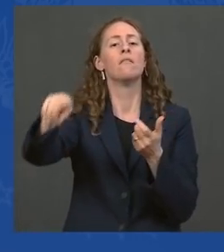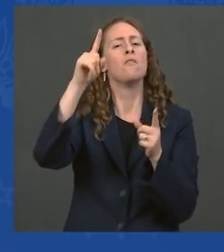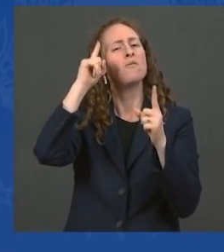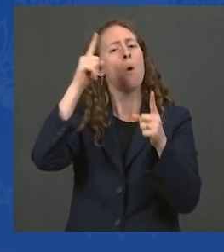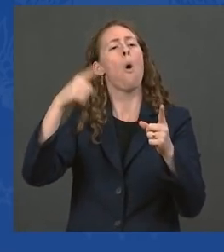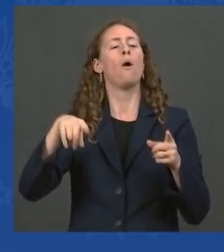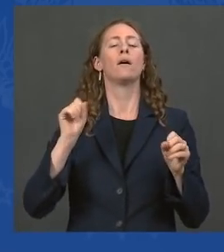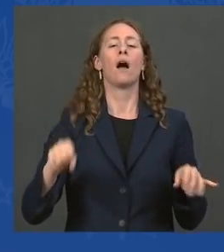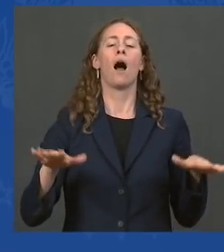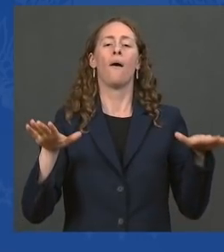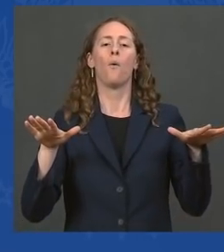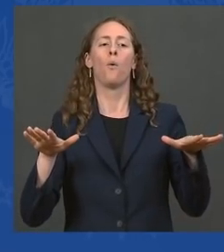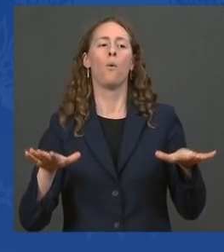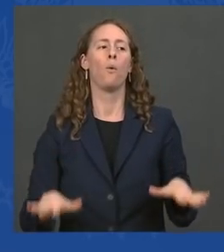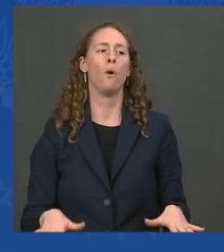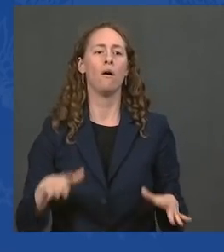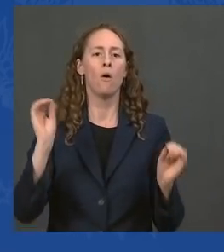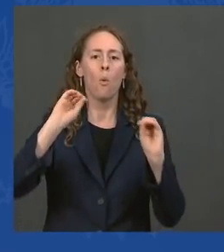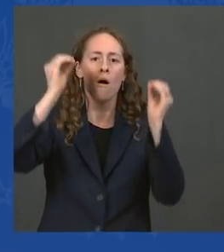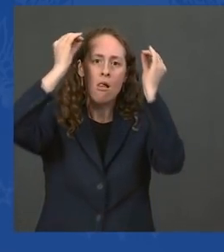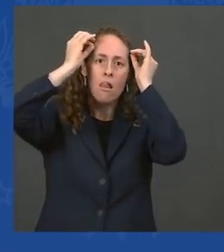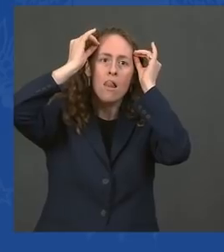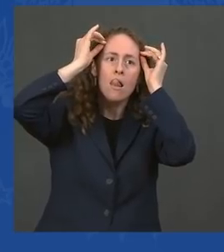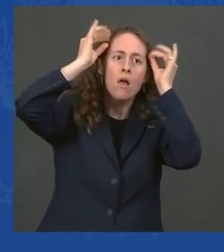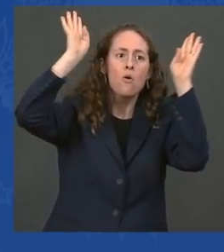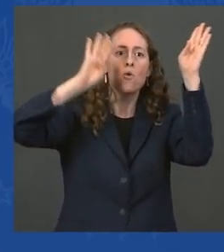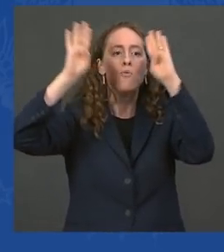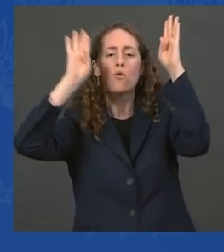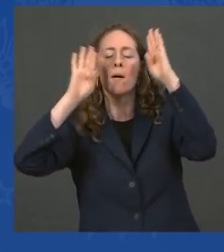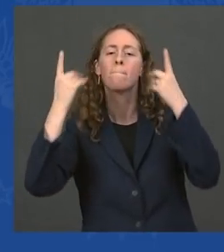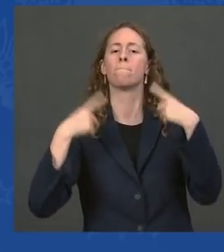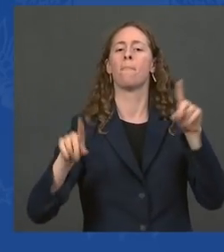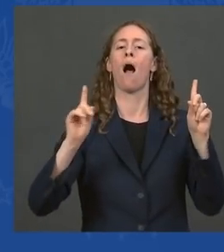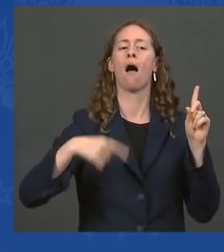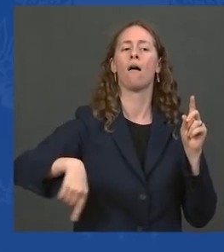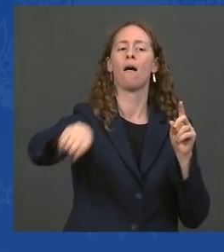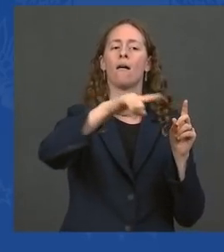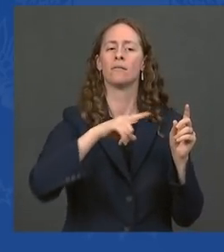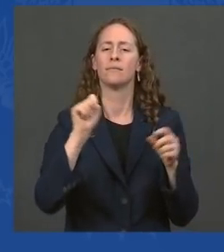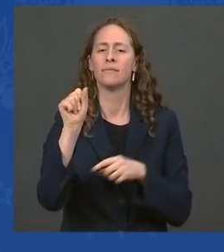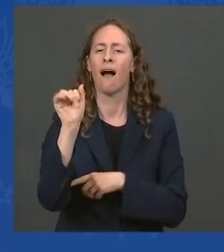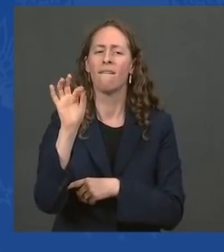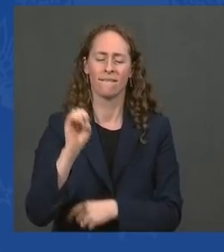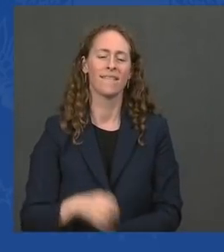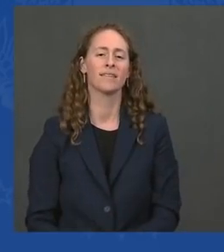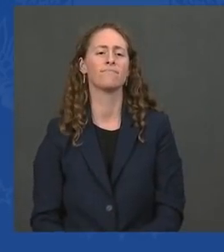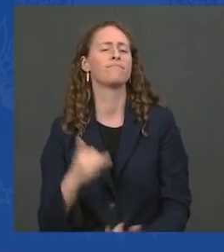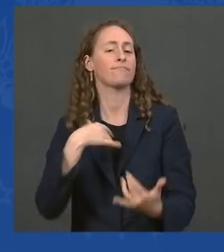knowing their kids are protected as well. Let me close with this: The plan I laid out in September